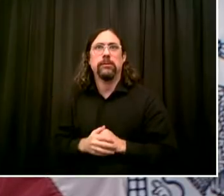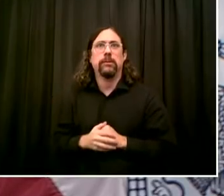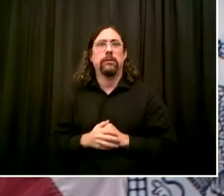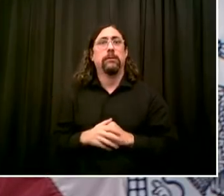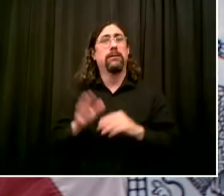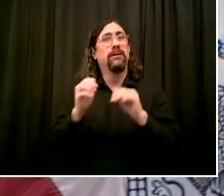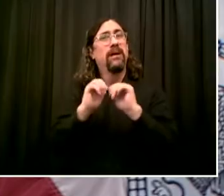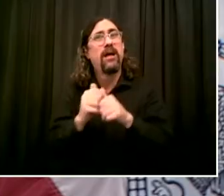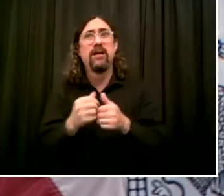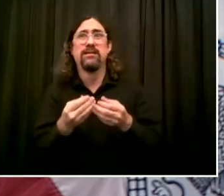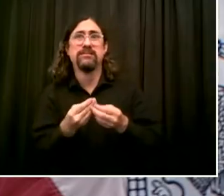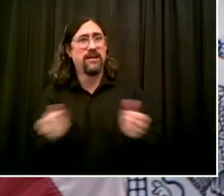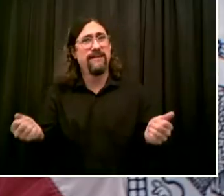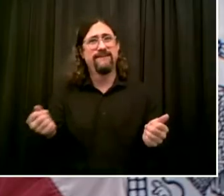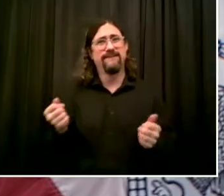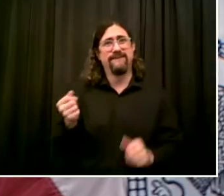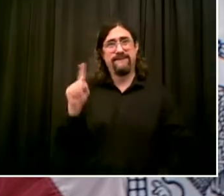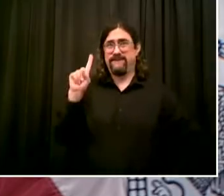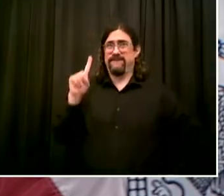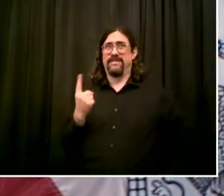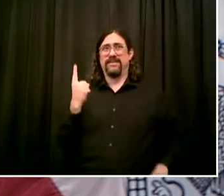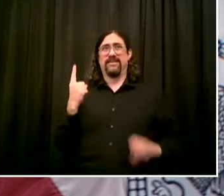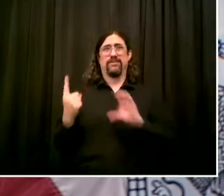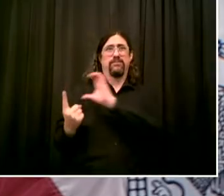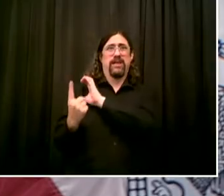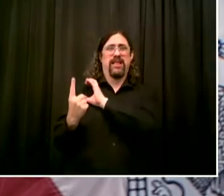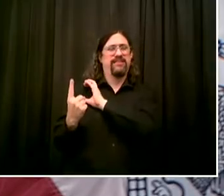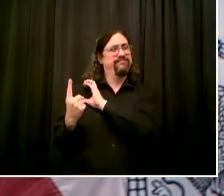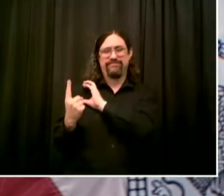EVERYTHING